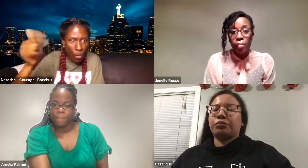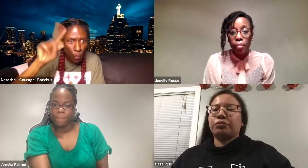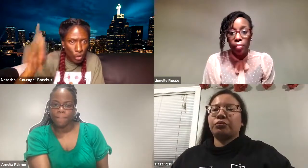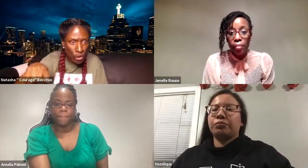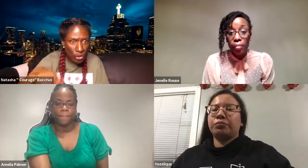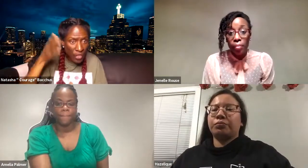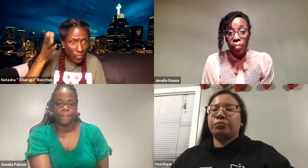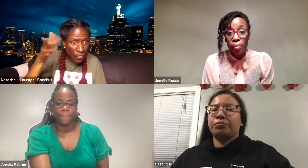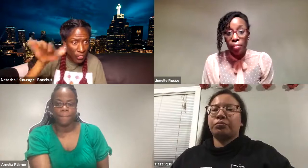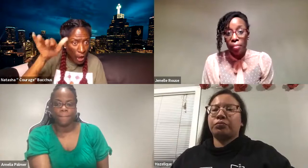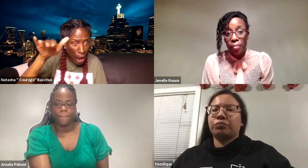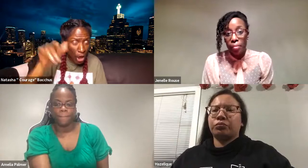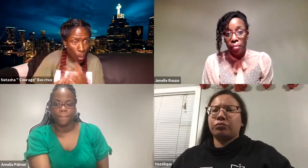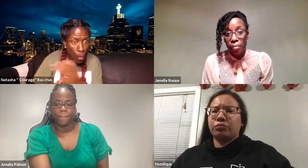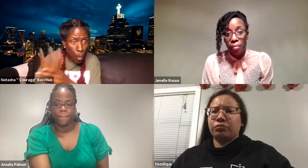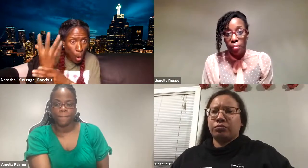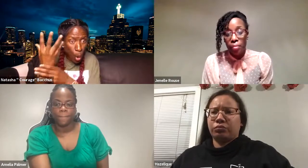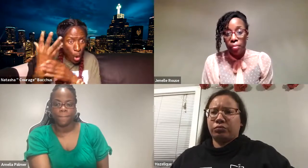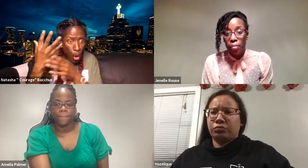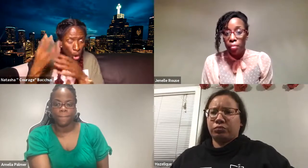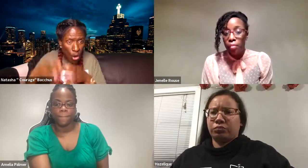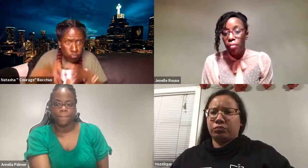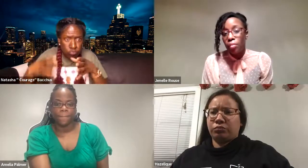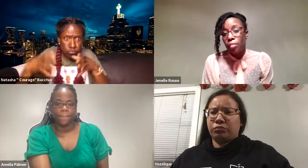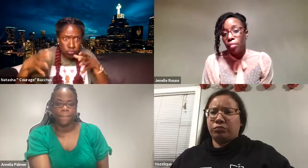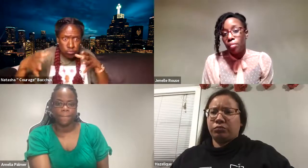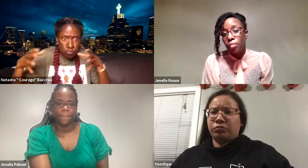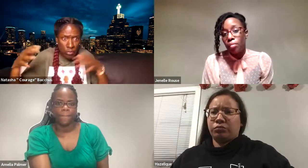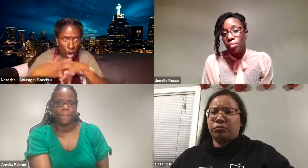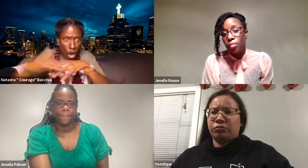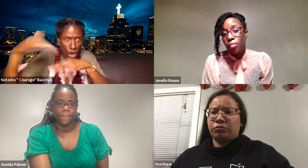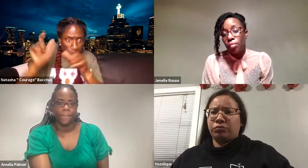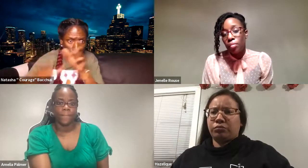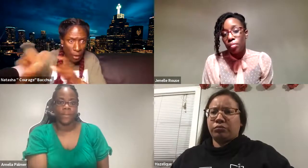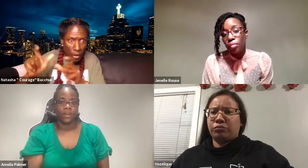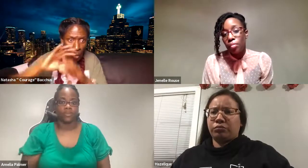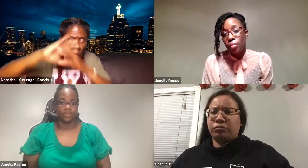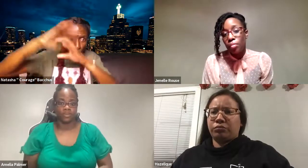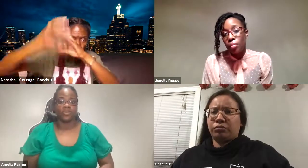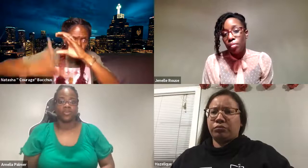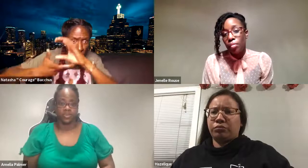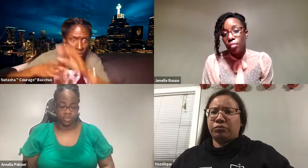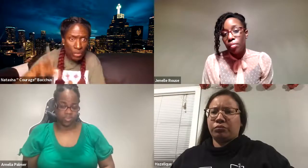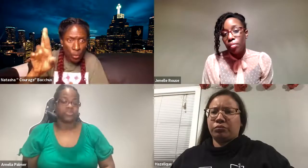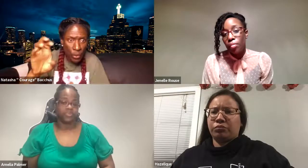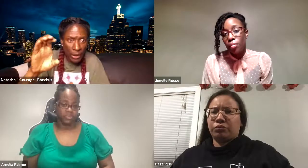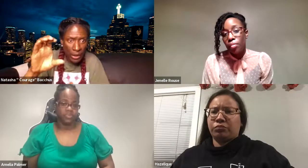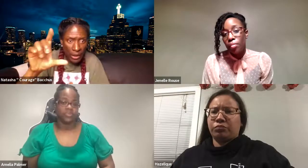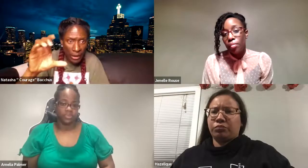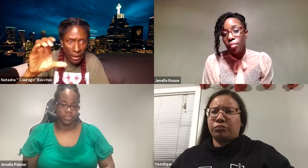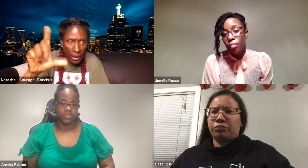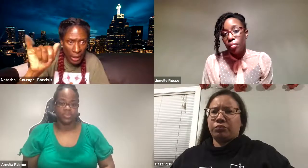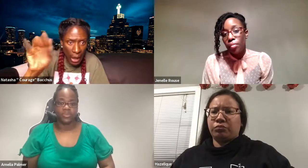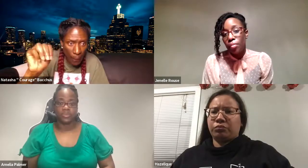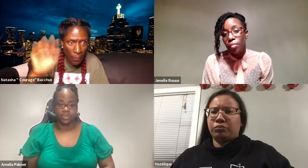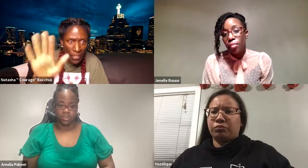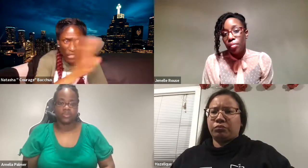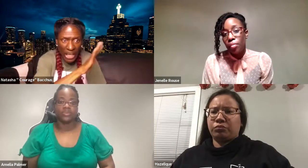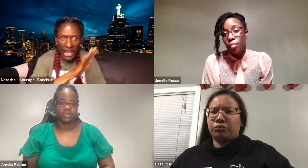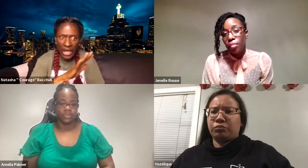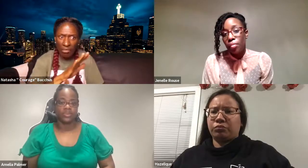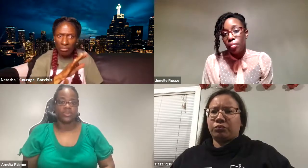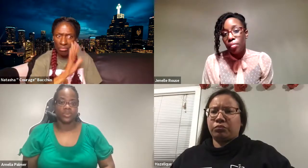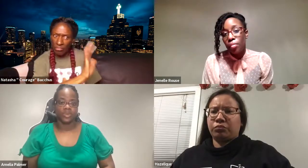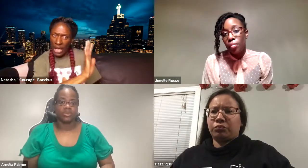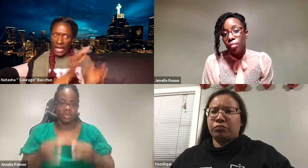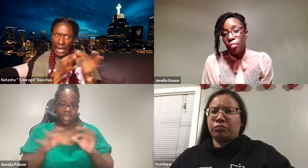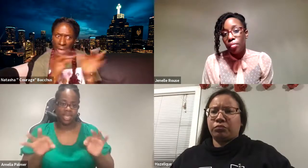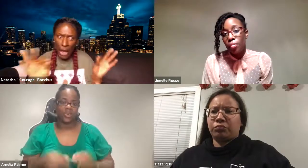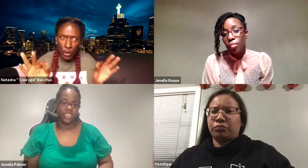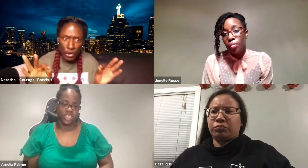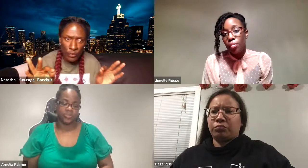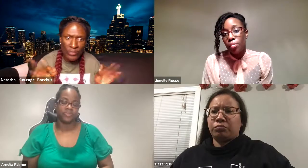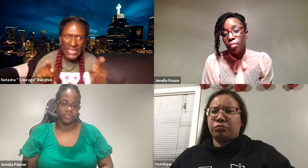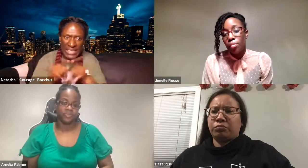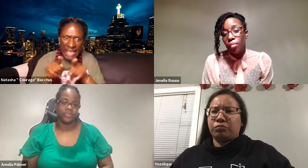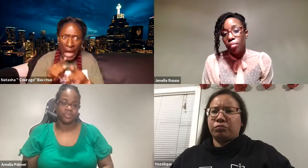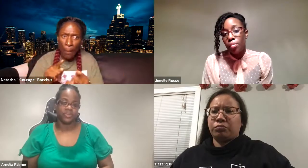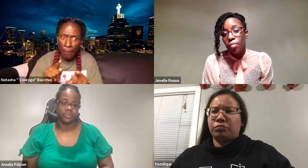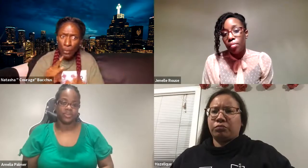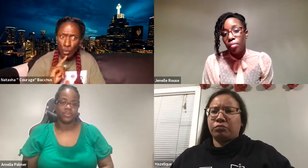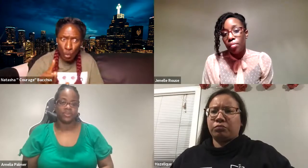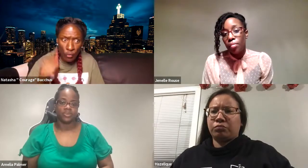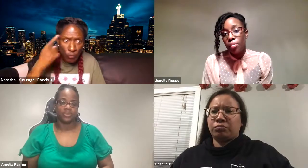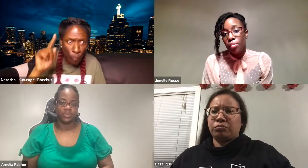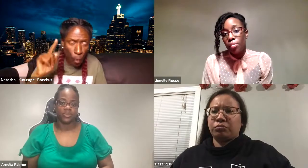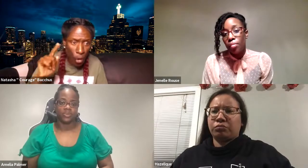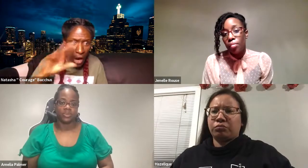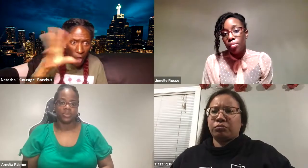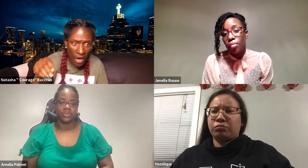lindsay asks another question. there are more indigenous communities reclaiming